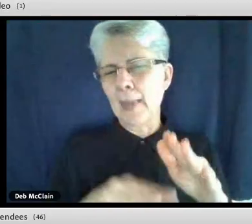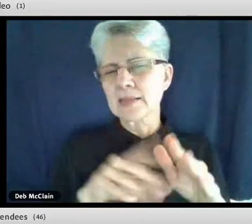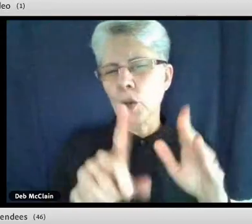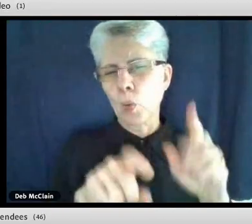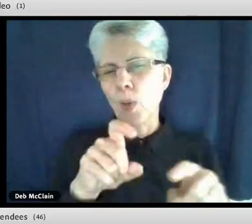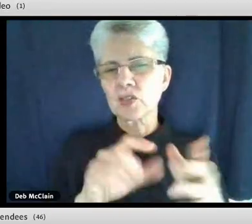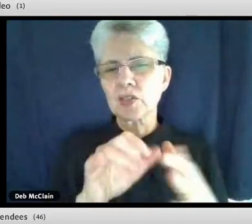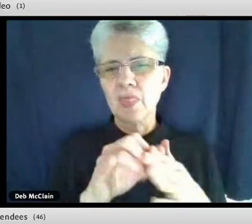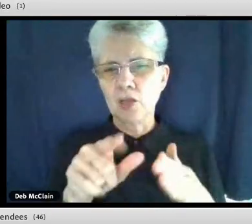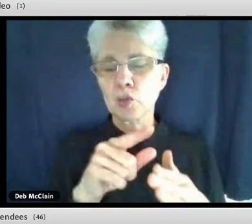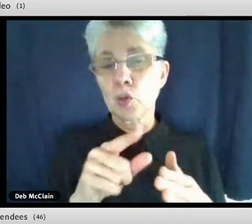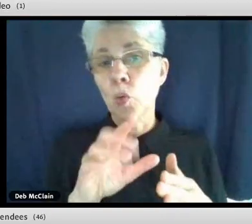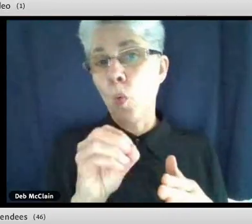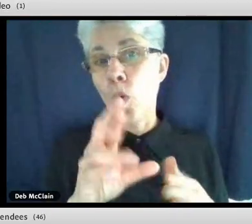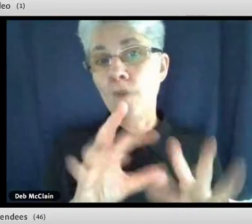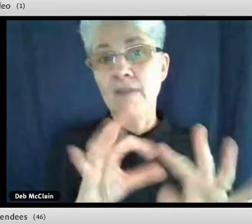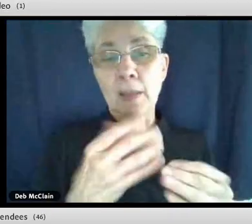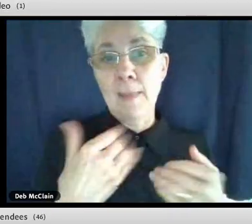that you or your family might have.